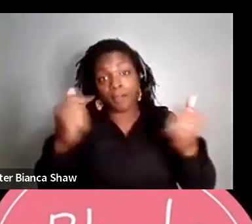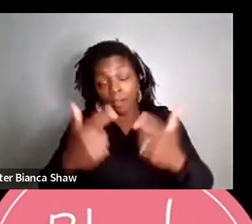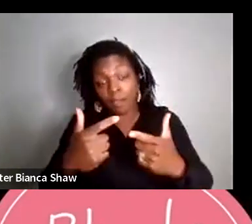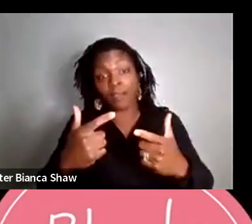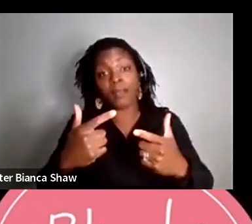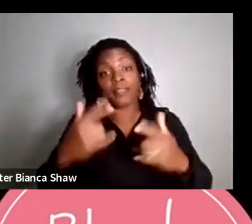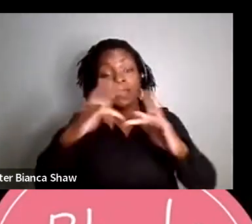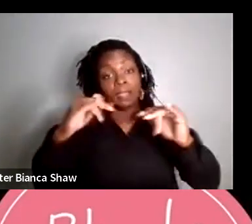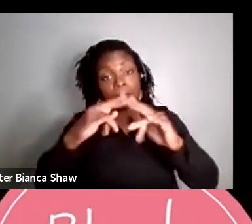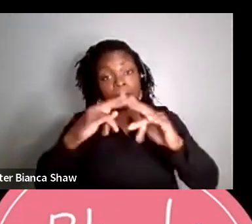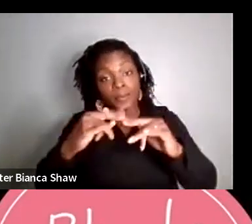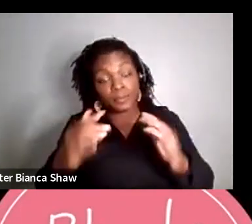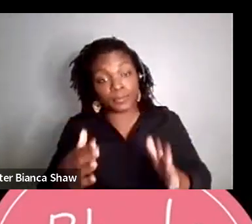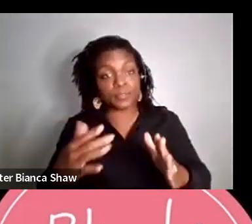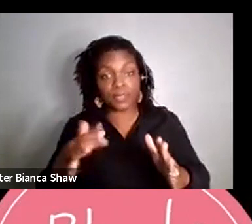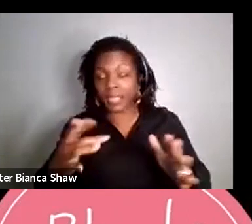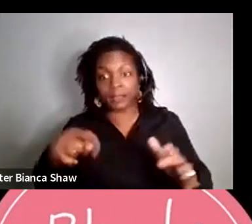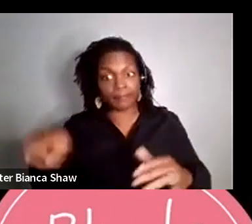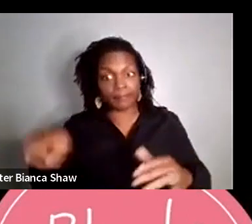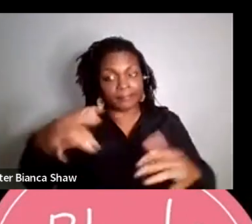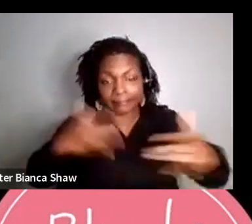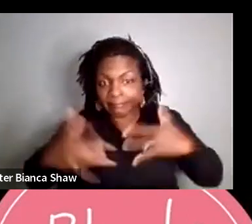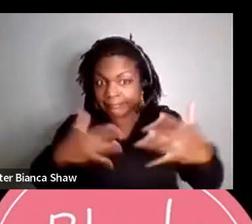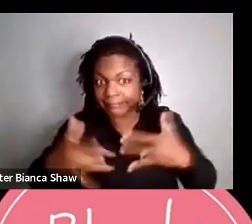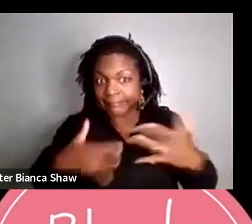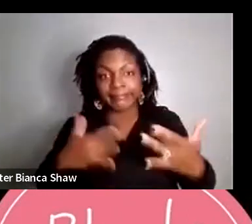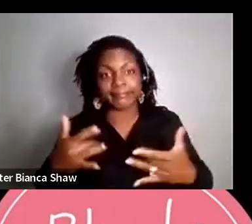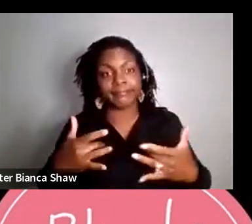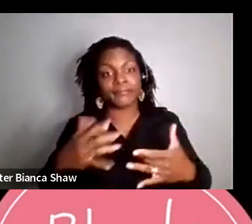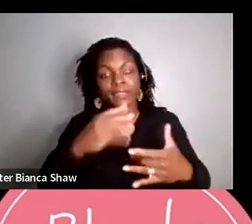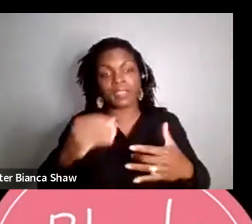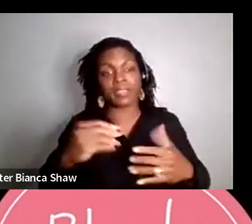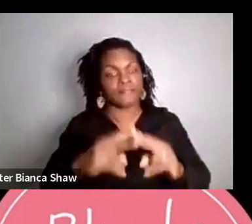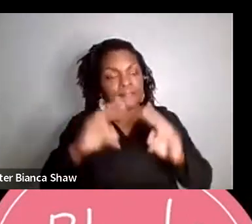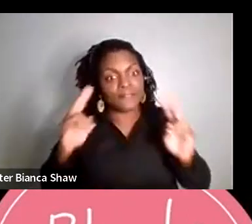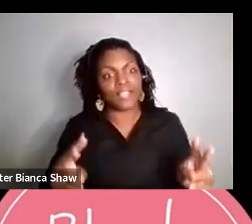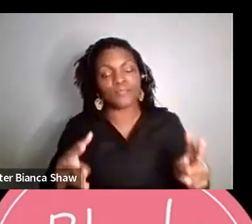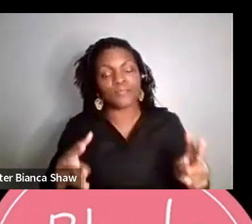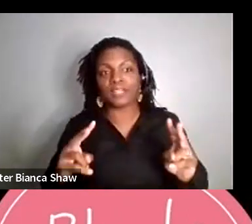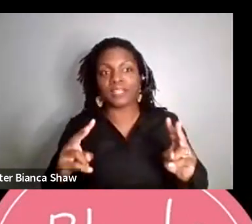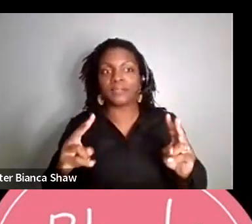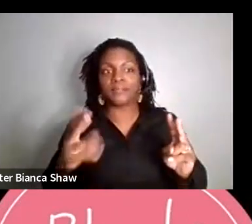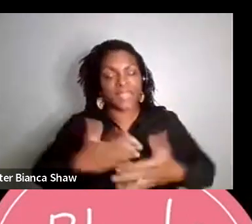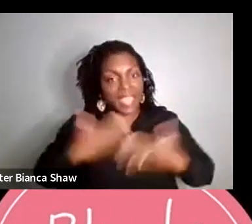They were just quite enthusiastic, and very very happy.